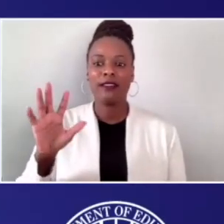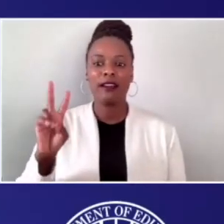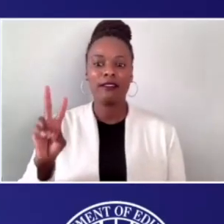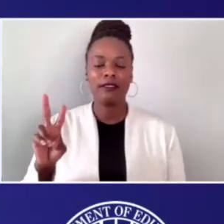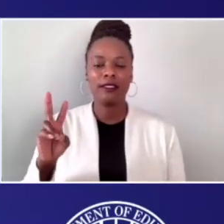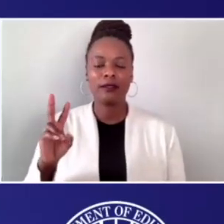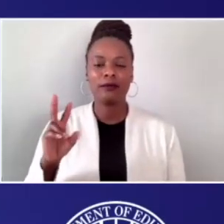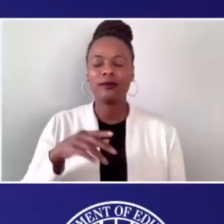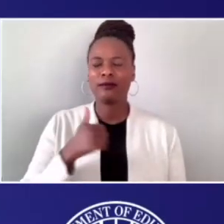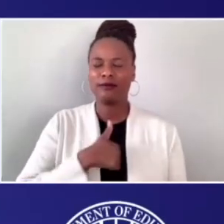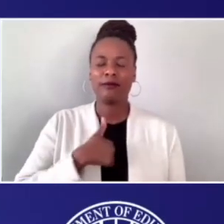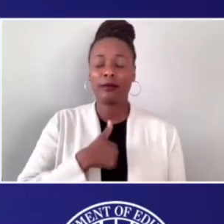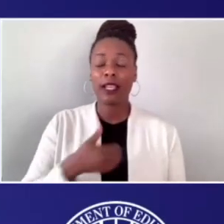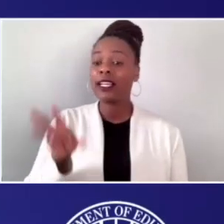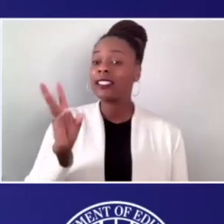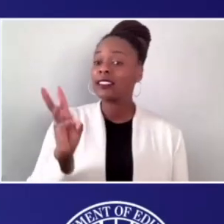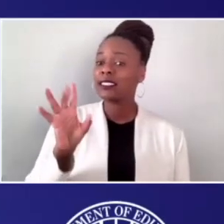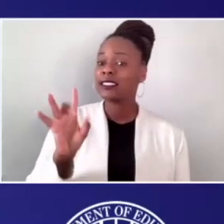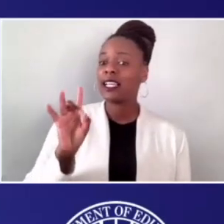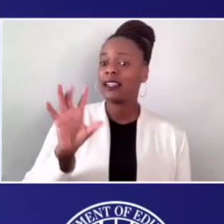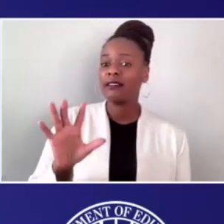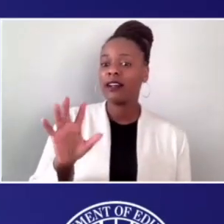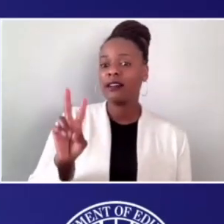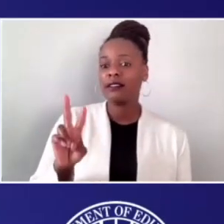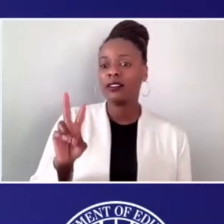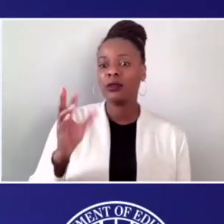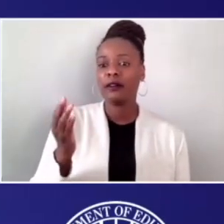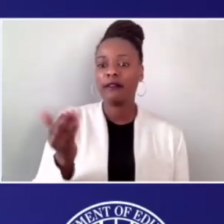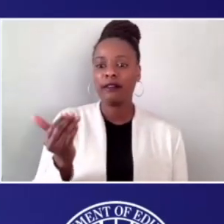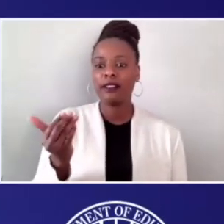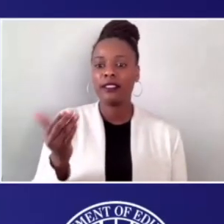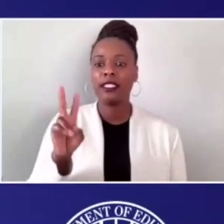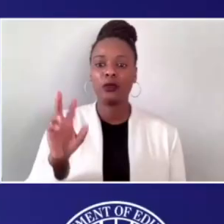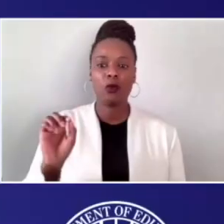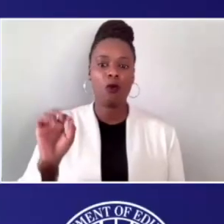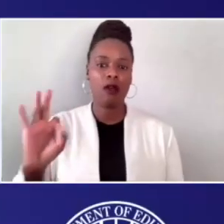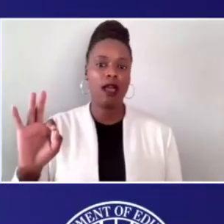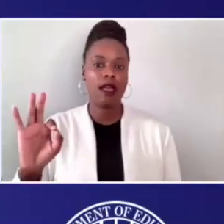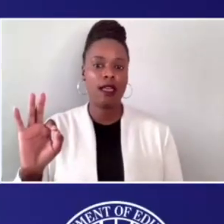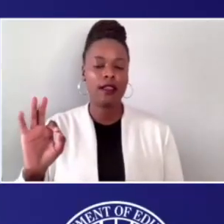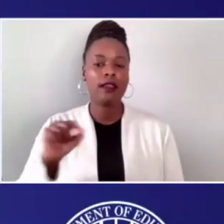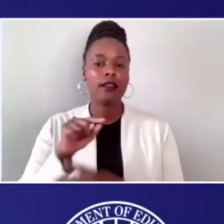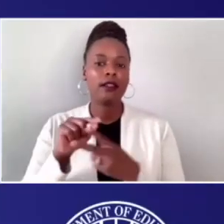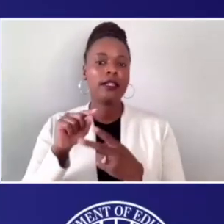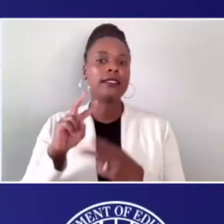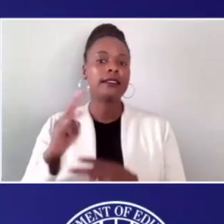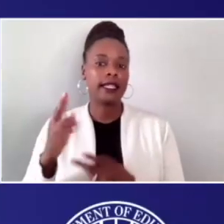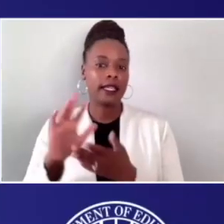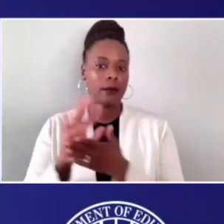682.215 and 685.209 are the other -- the second paper, and I believe the rest of